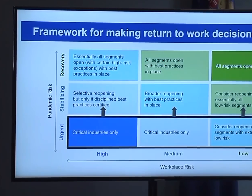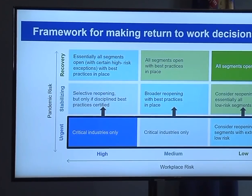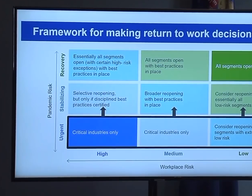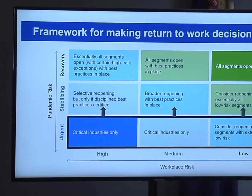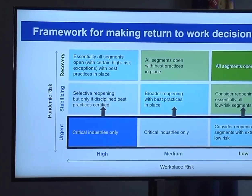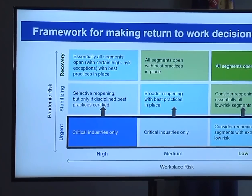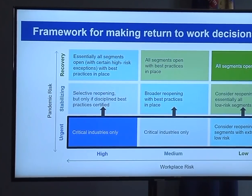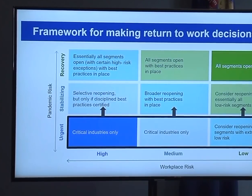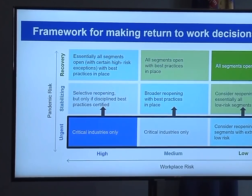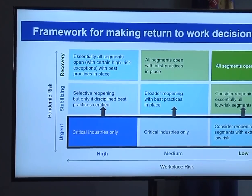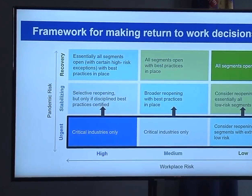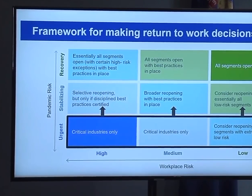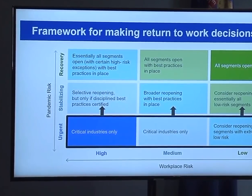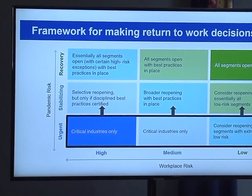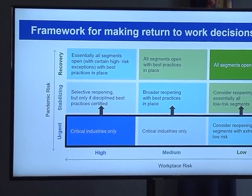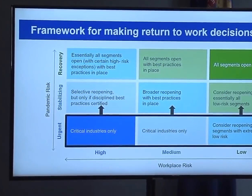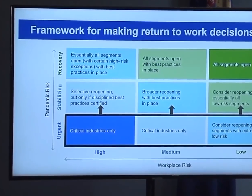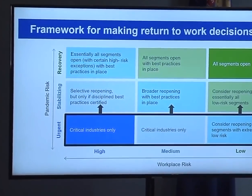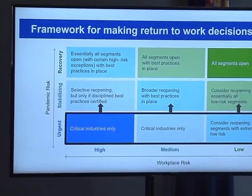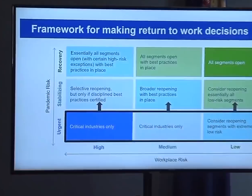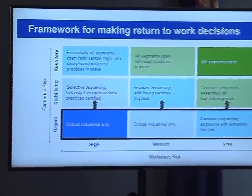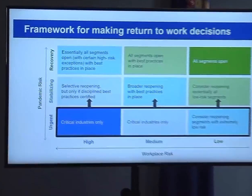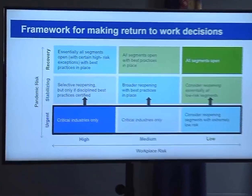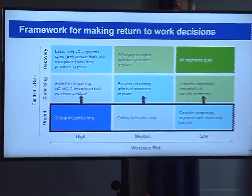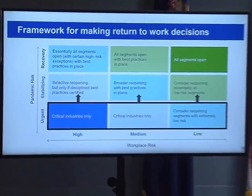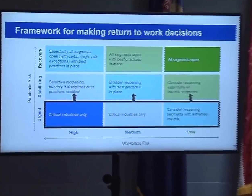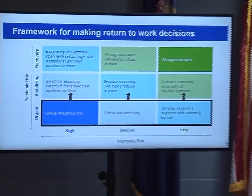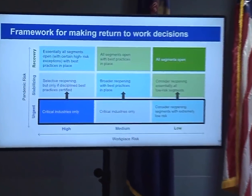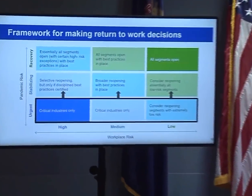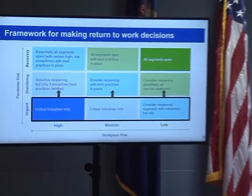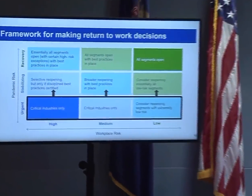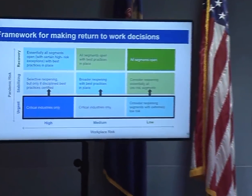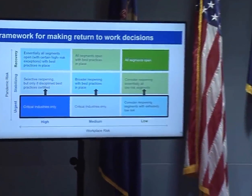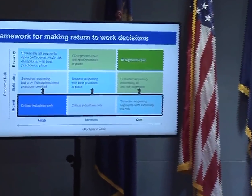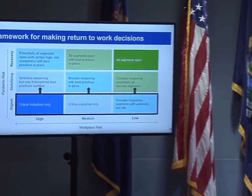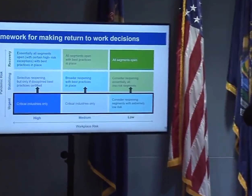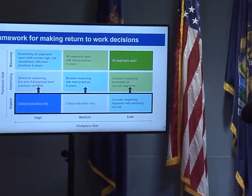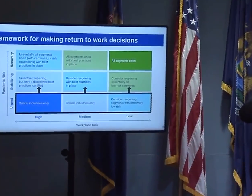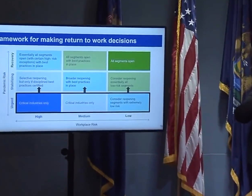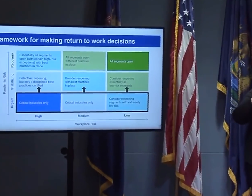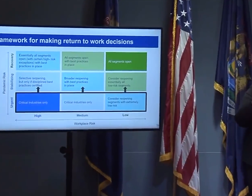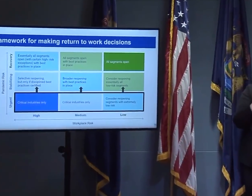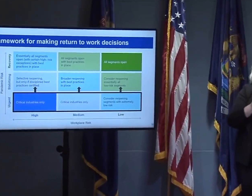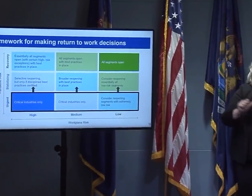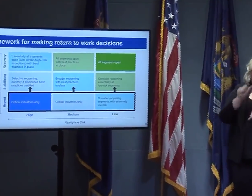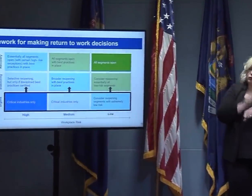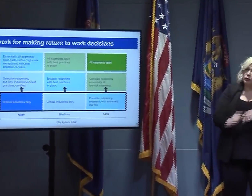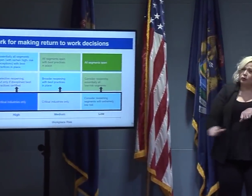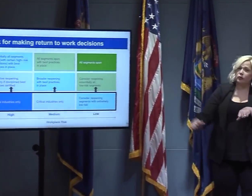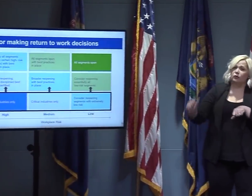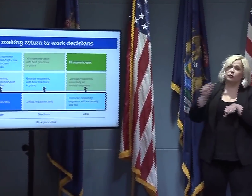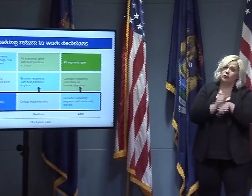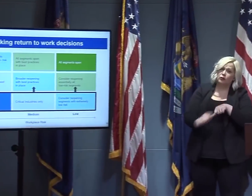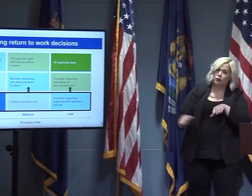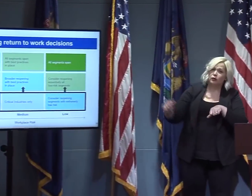LESS RISKY THE WORK PLACE THE MORE QUICKLY AND BROADLY WORK PLACES CAN BE REOPENED.